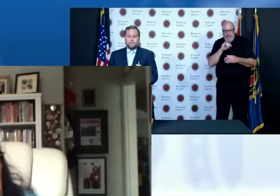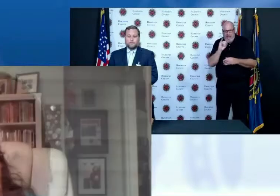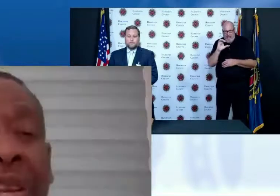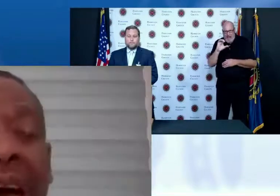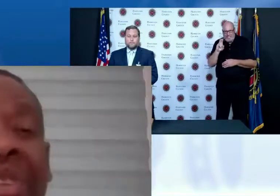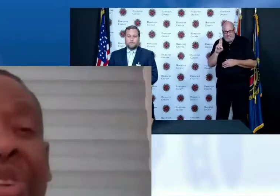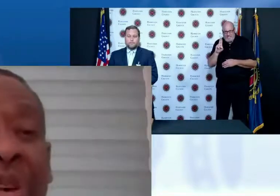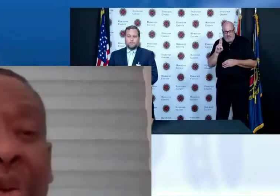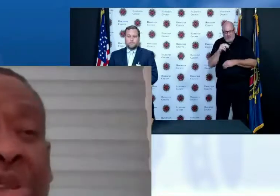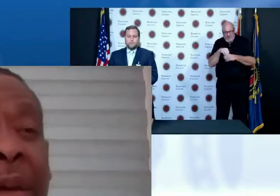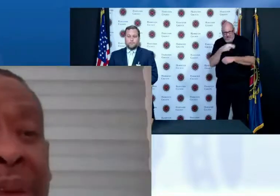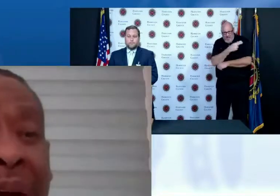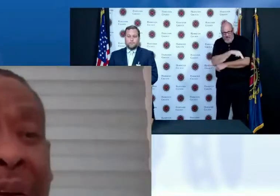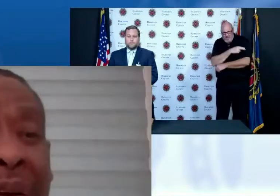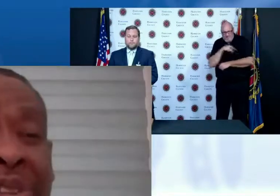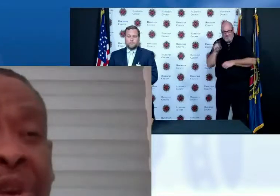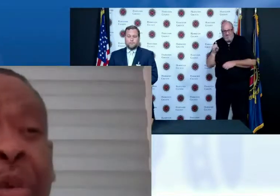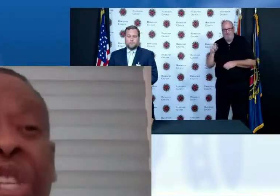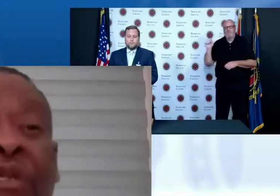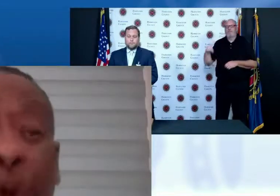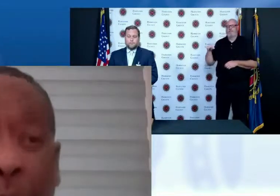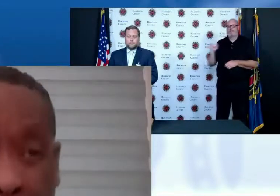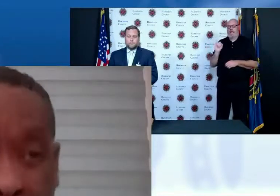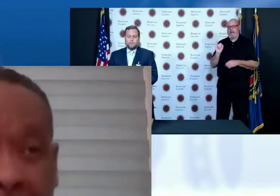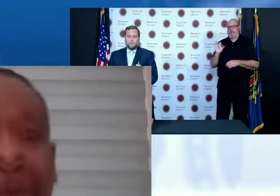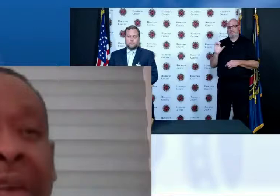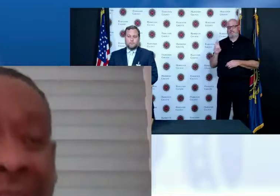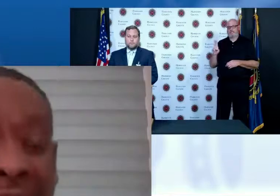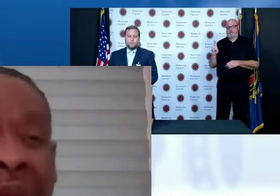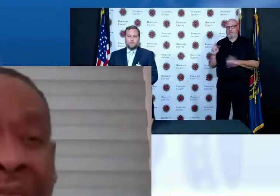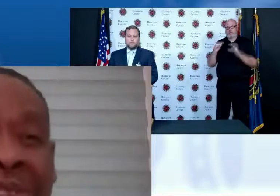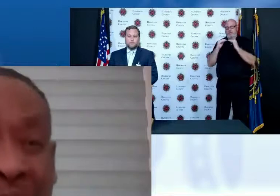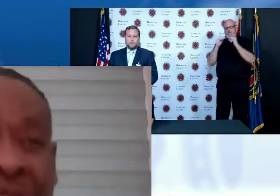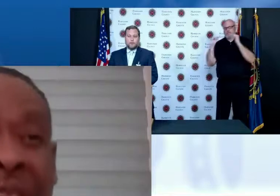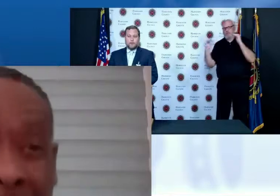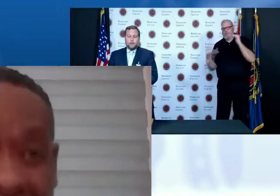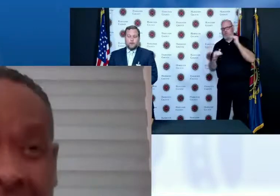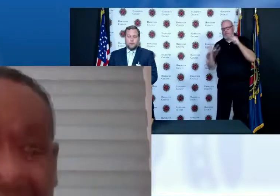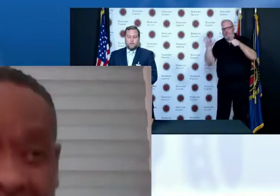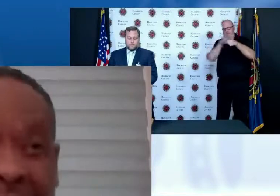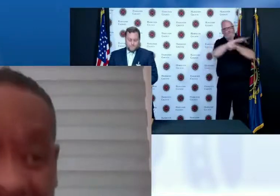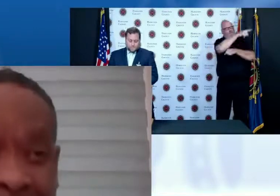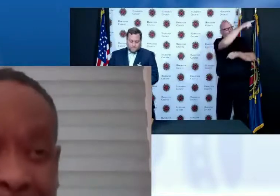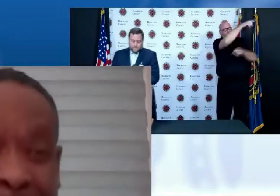was an ICU step down I see you was full in the headline I see you stepped down yes were you